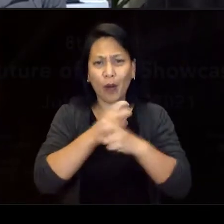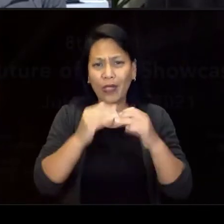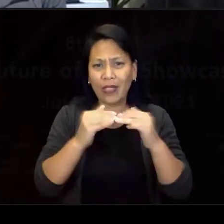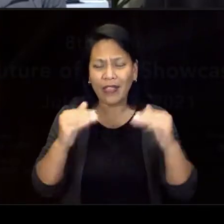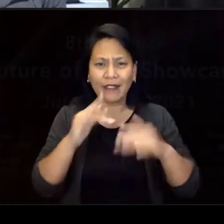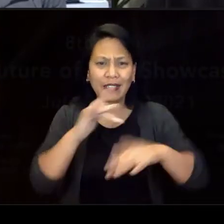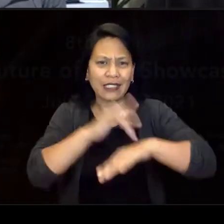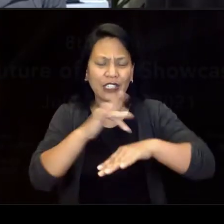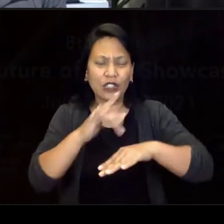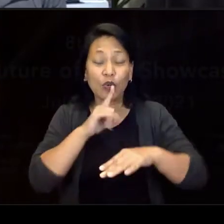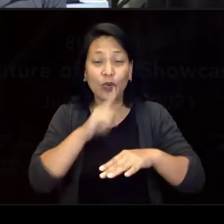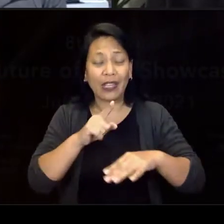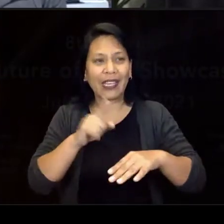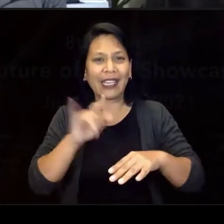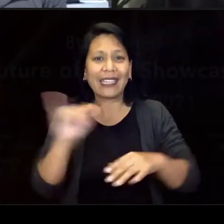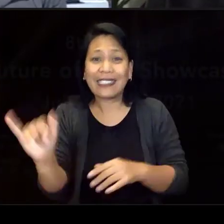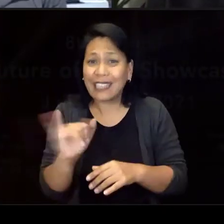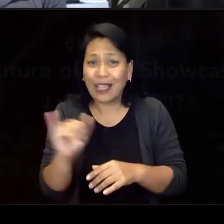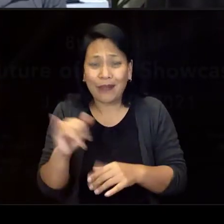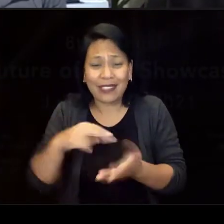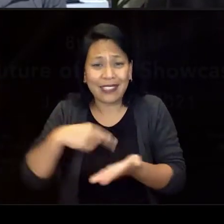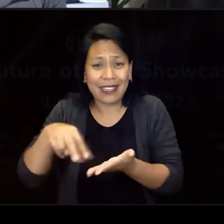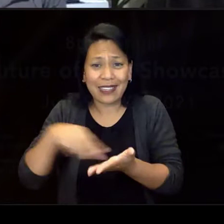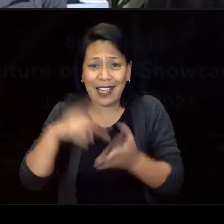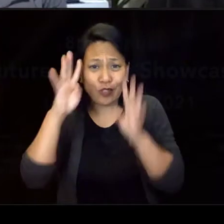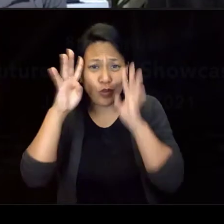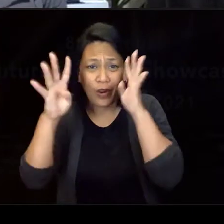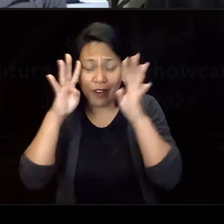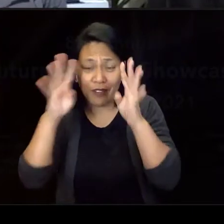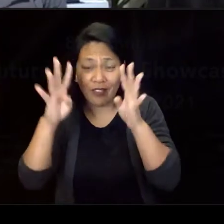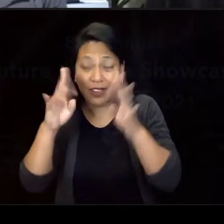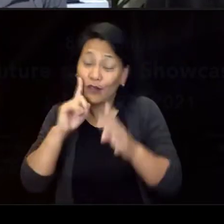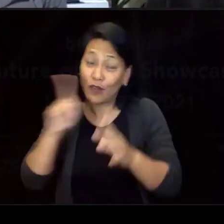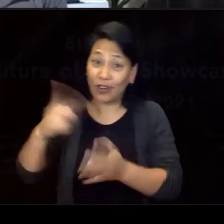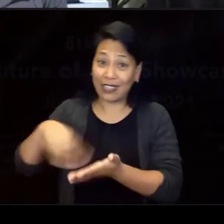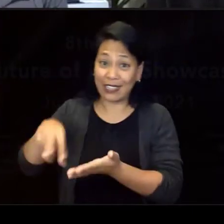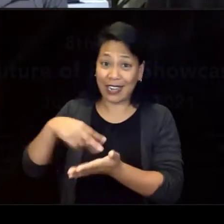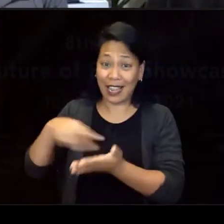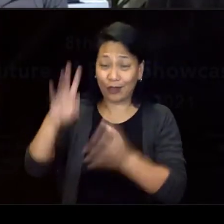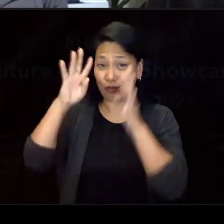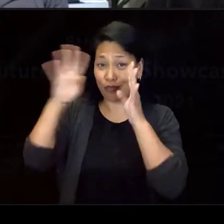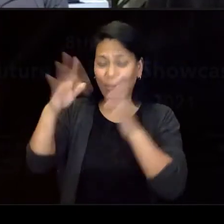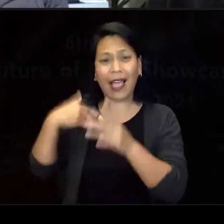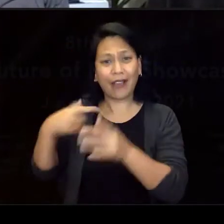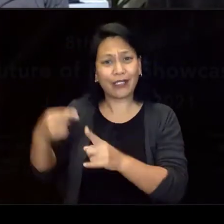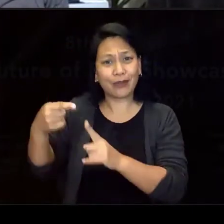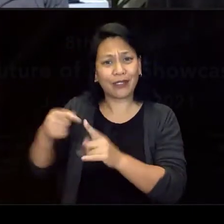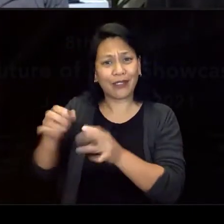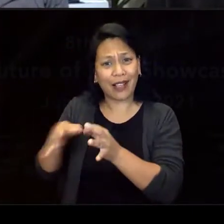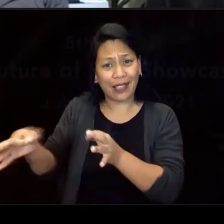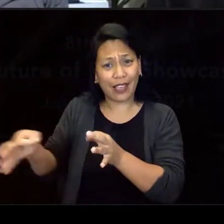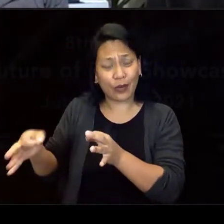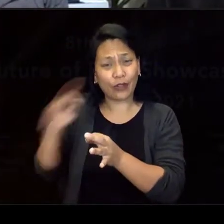thought of like choreography, you know, there's language for dance, and we're bringing that language of intimacy too.